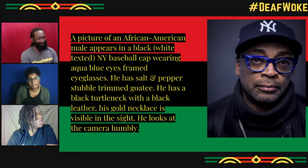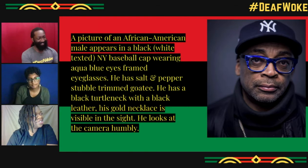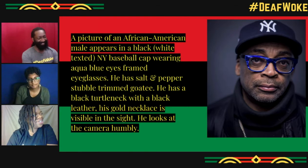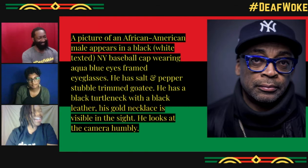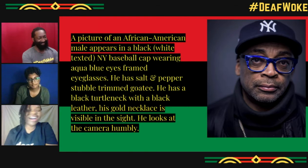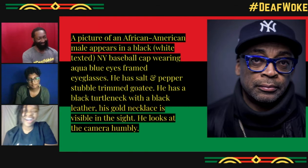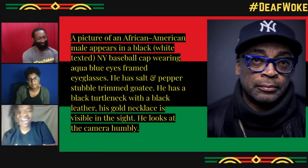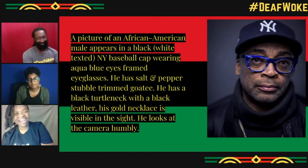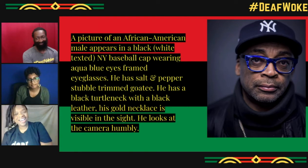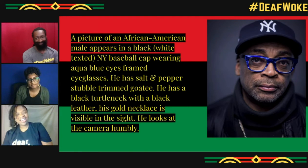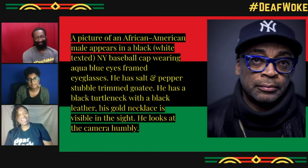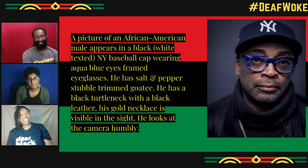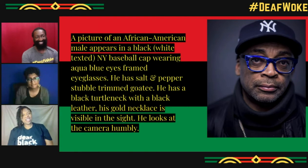Name one of his movies.